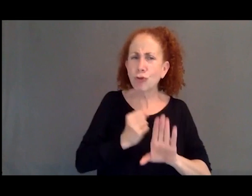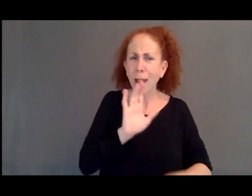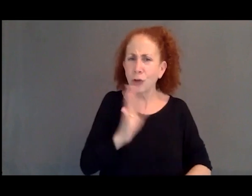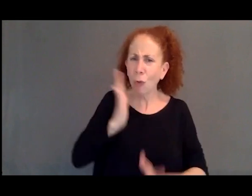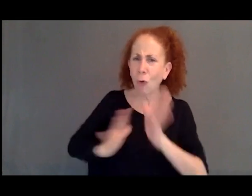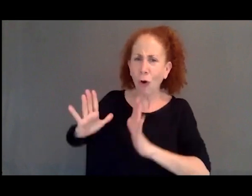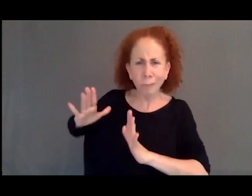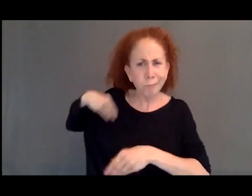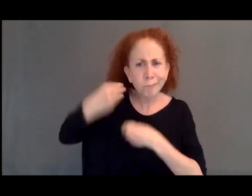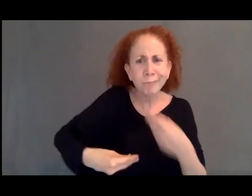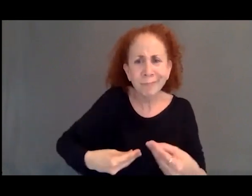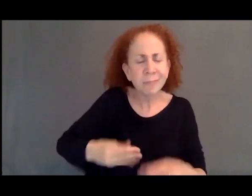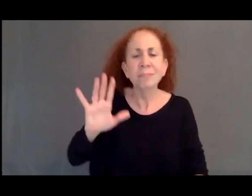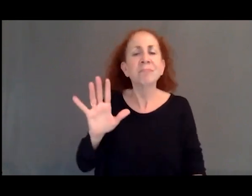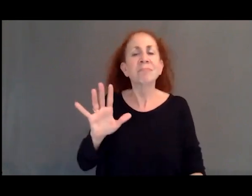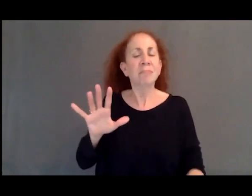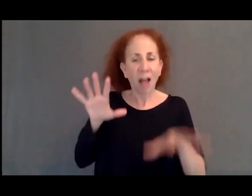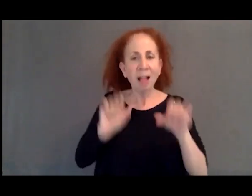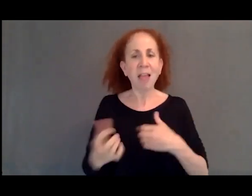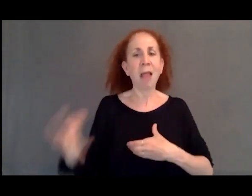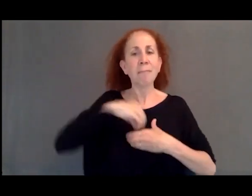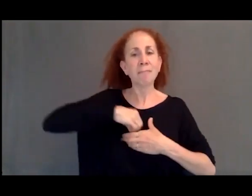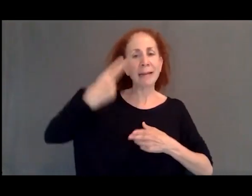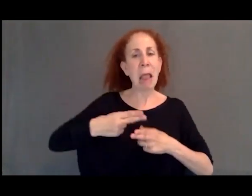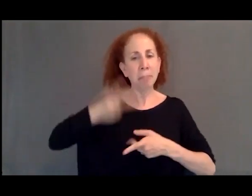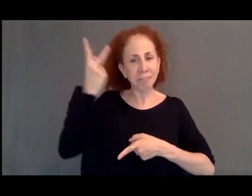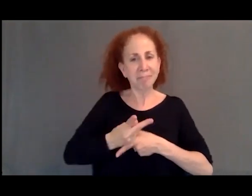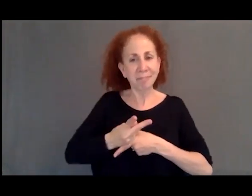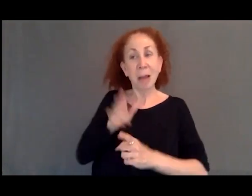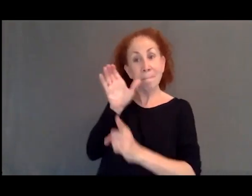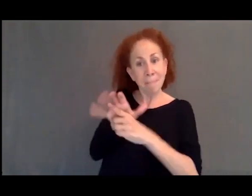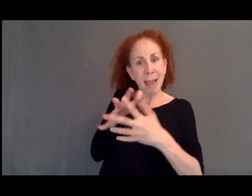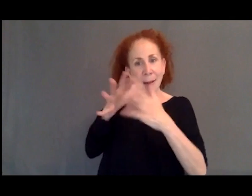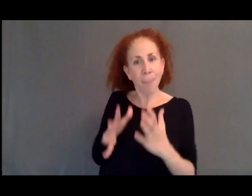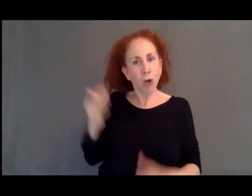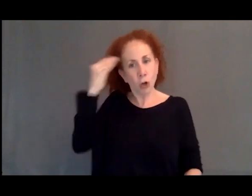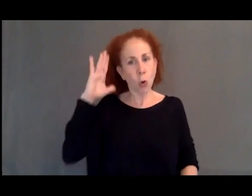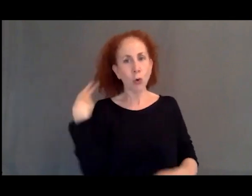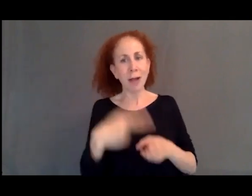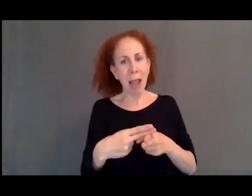and you want to claim the name and to make Americans know your name rather than to have